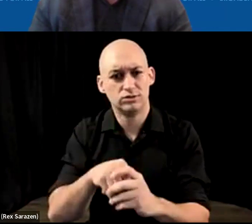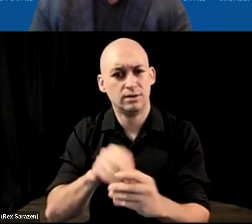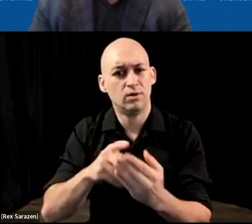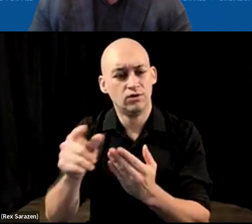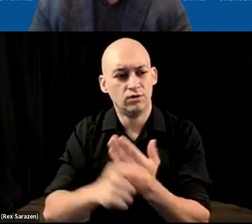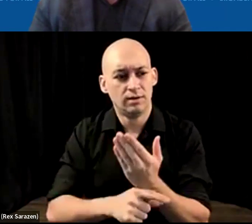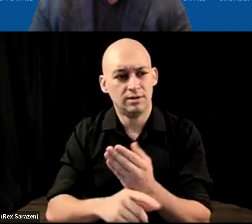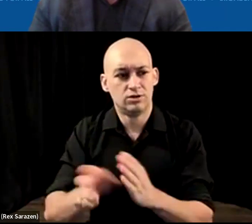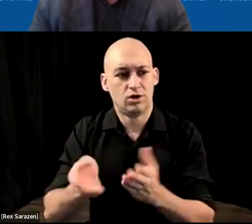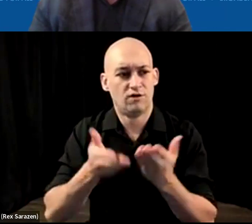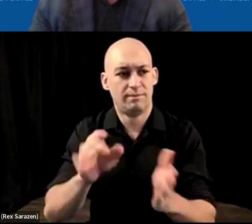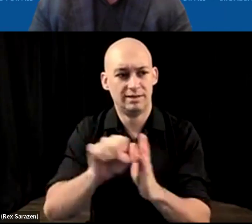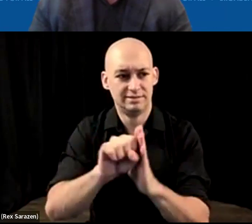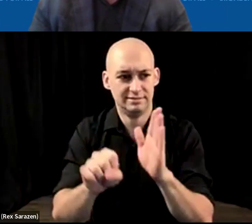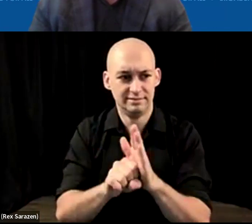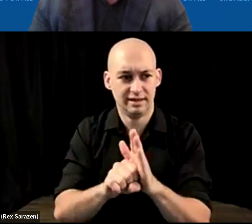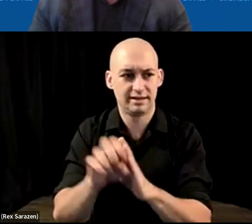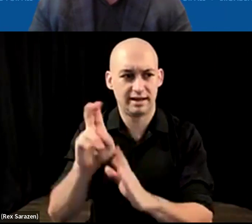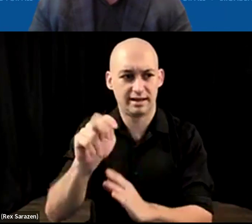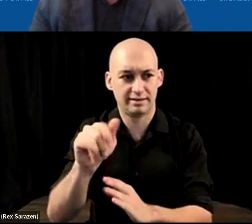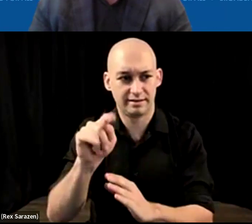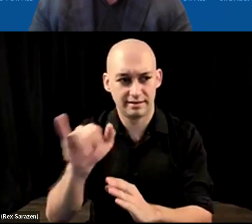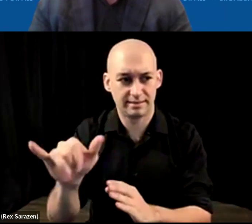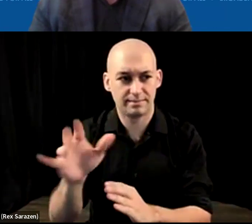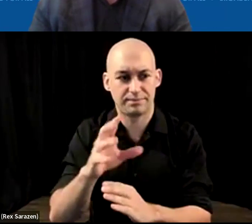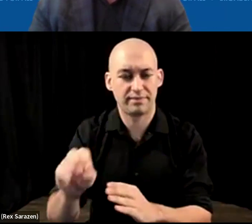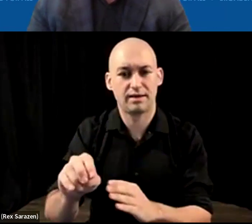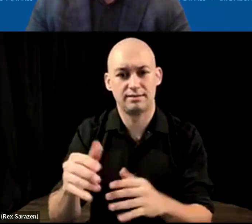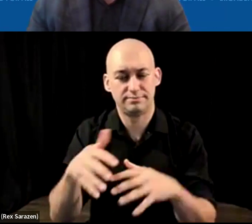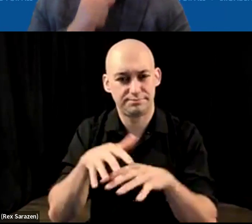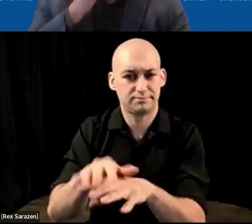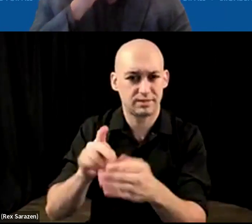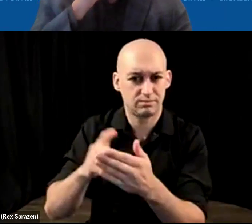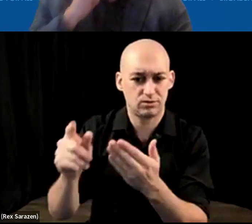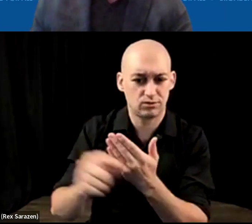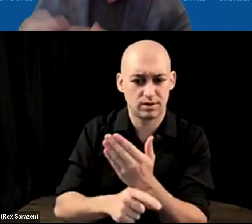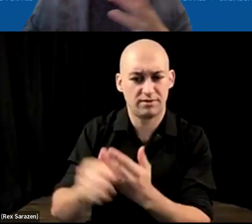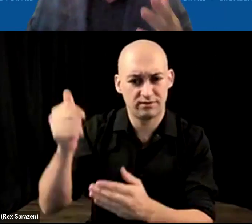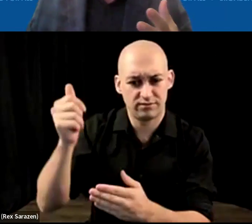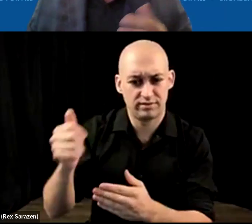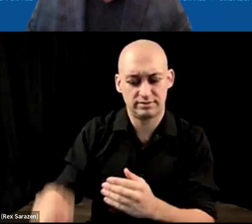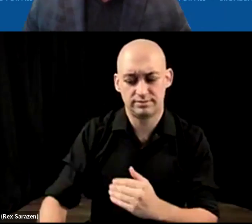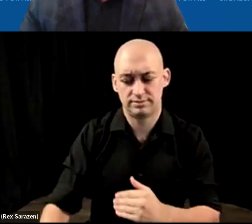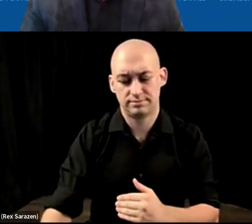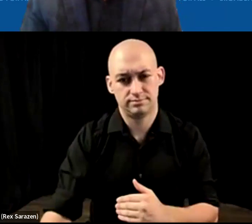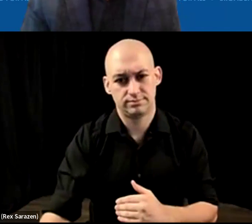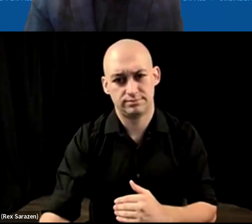entities and then a sub ramp program that funds, a broader set of digital inclusion